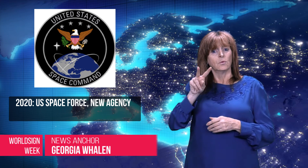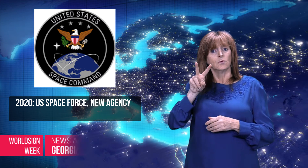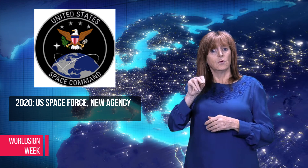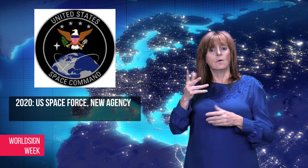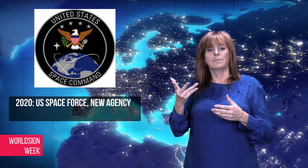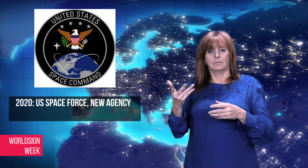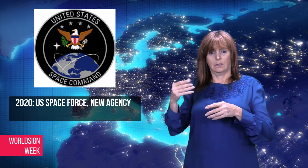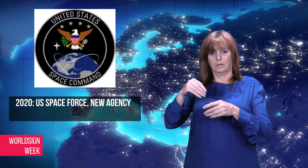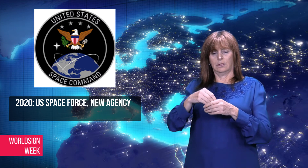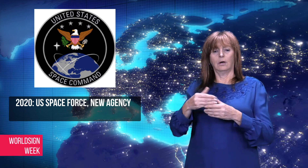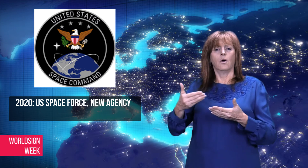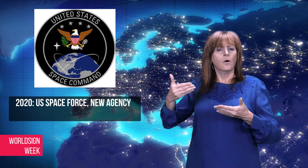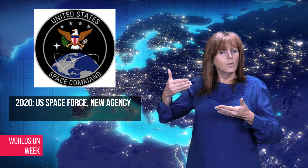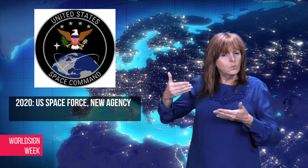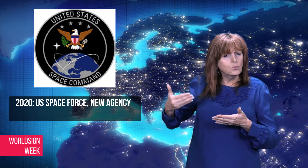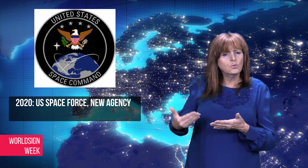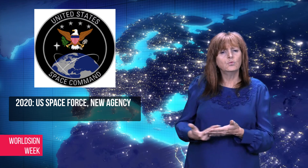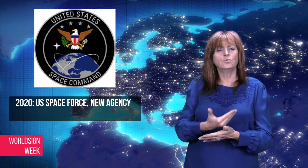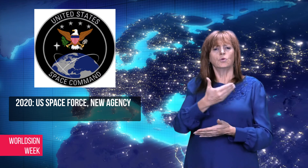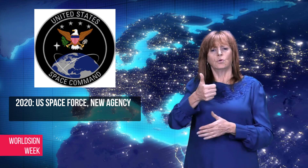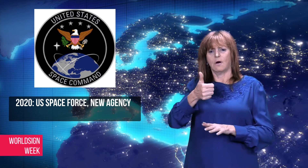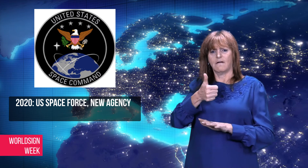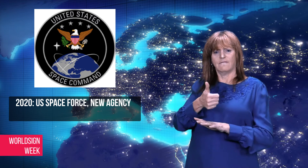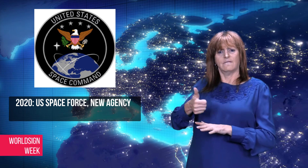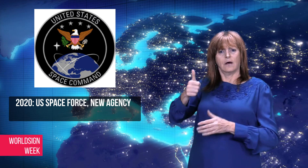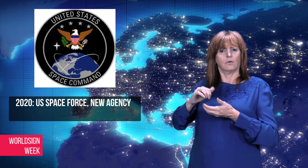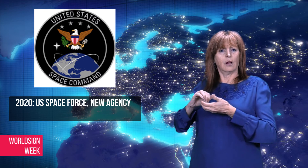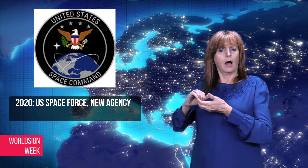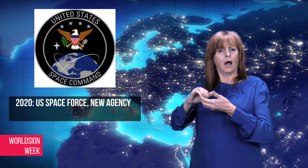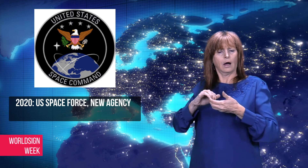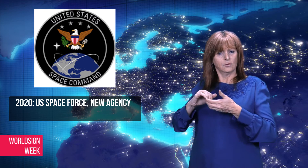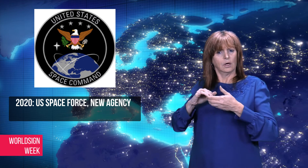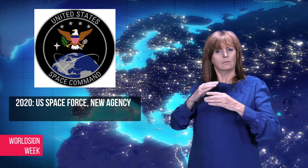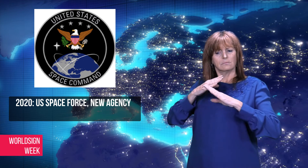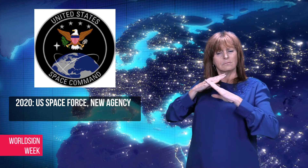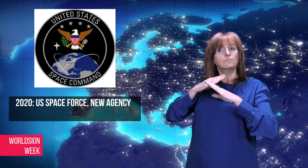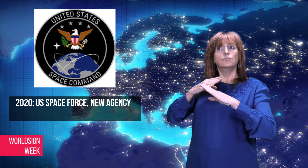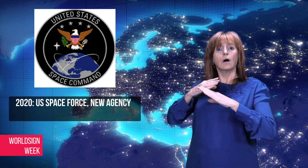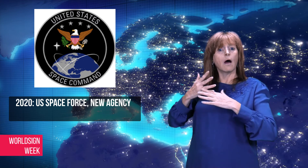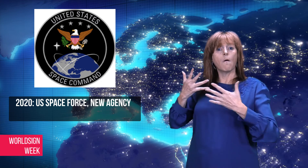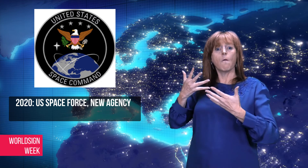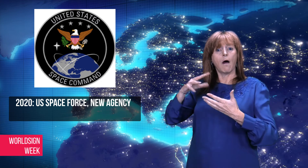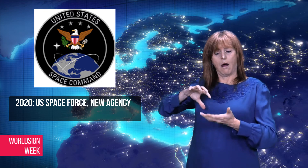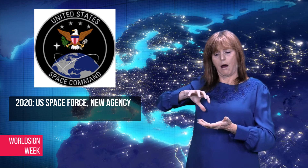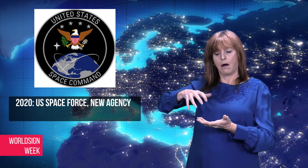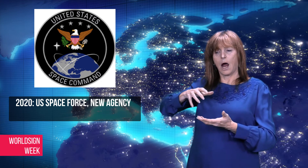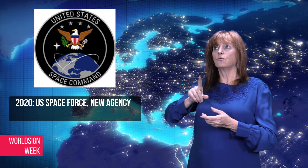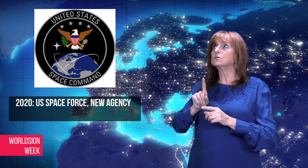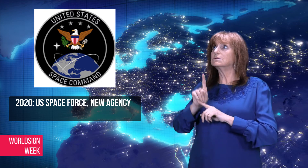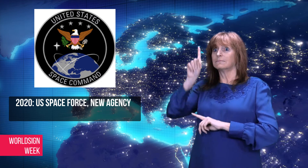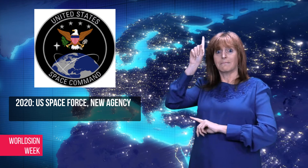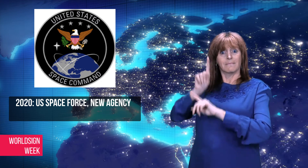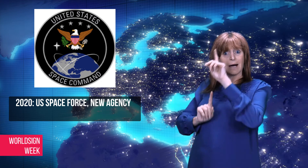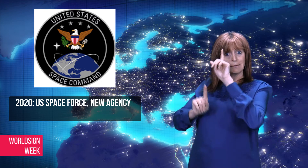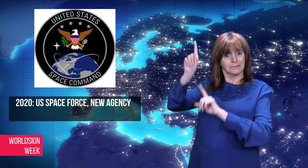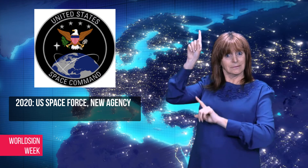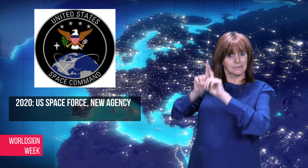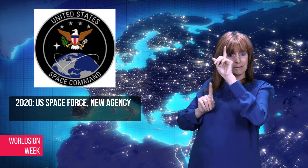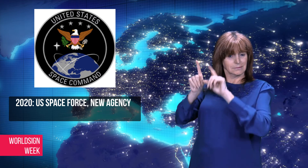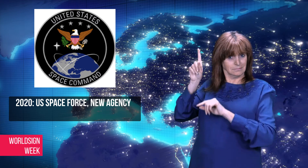[Georgia]: The U.S. government’s plan for 2020 includes a new federal